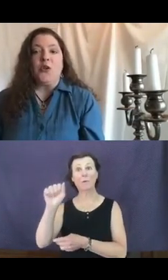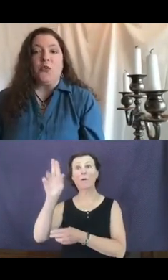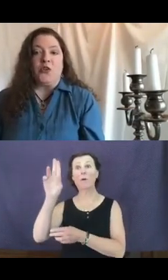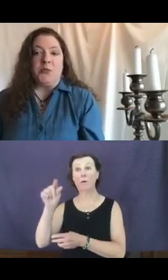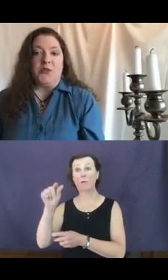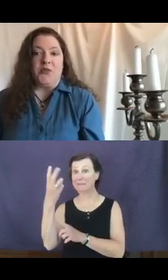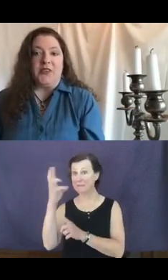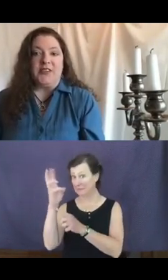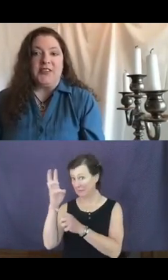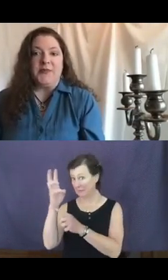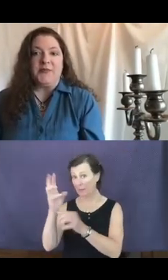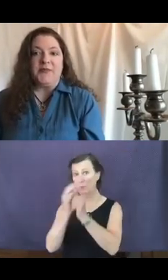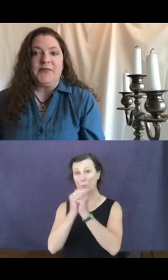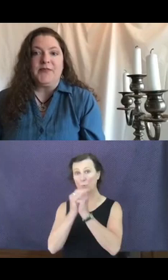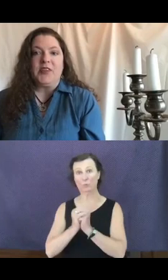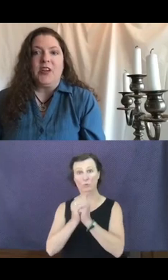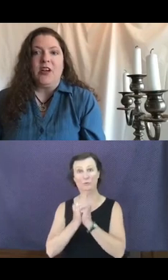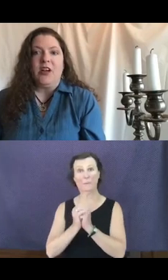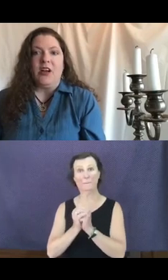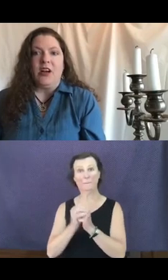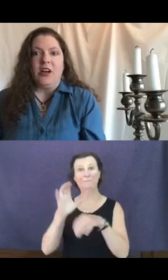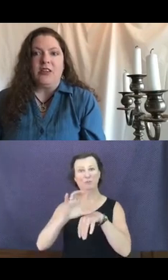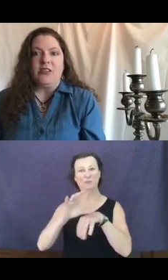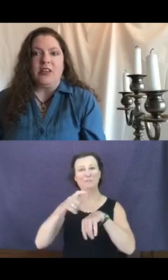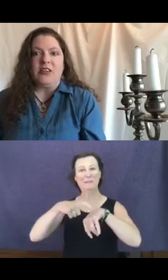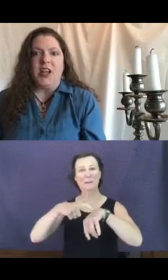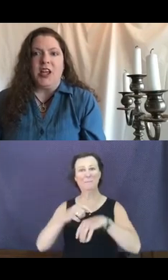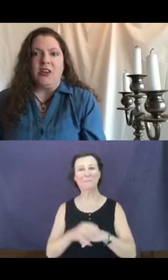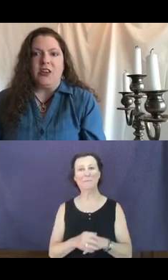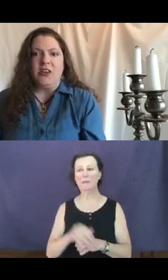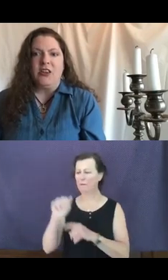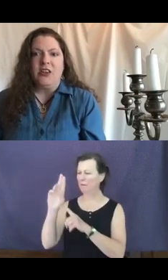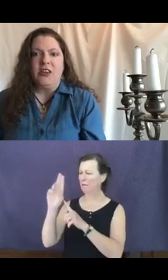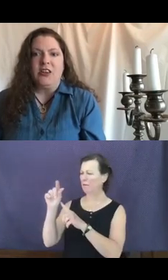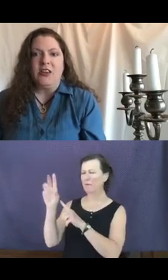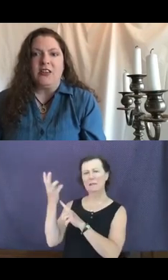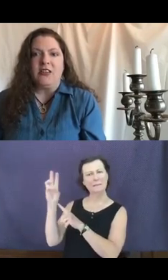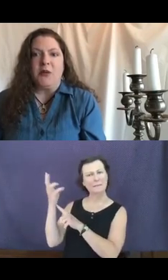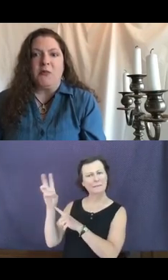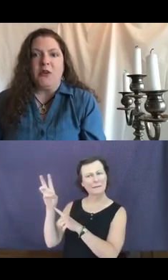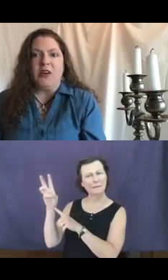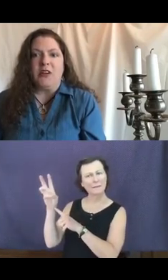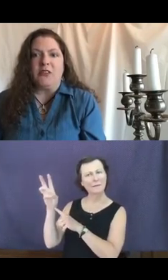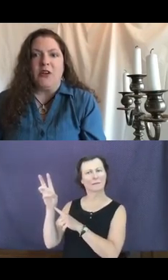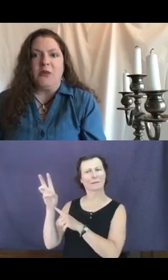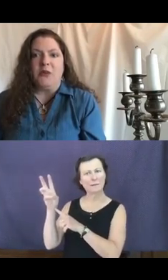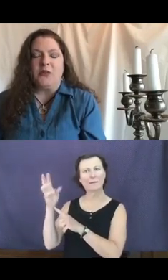worship service. August 16th...the summer is almost